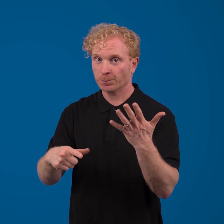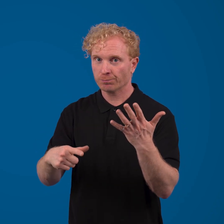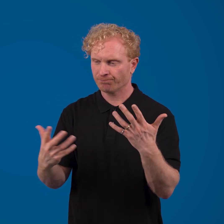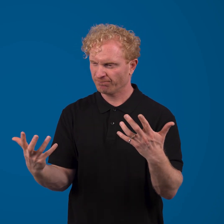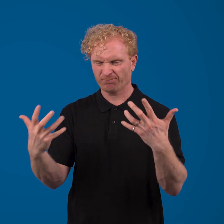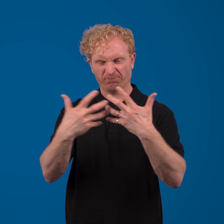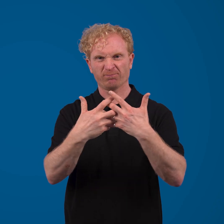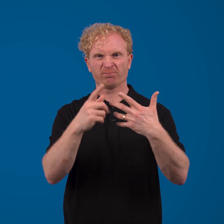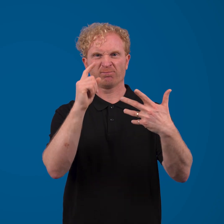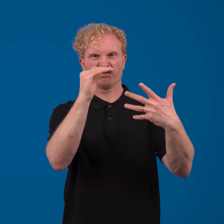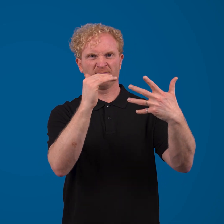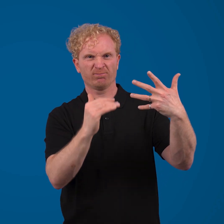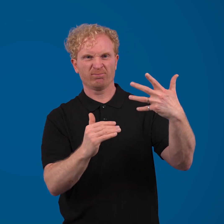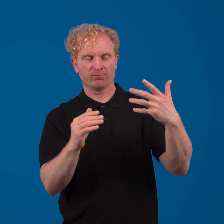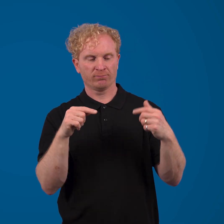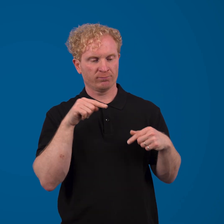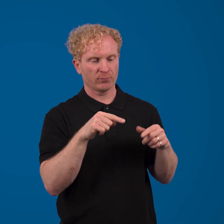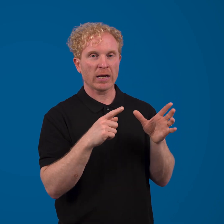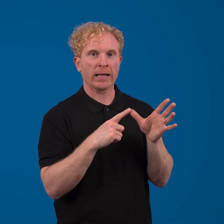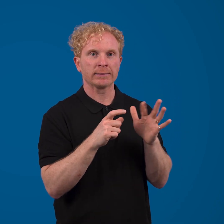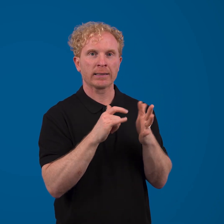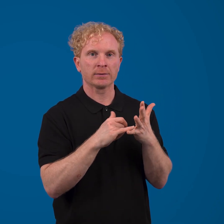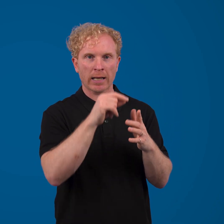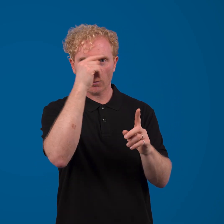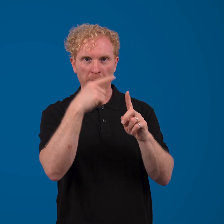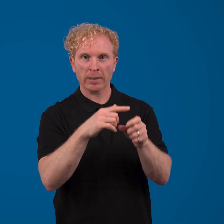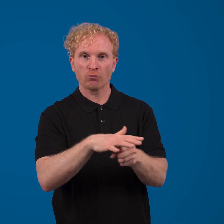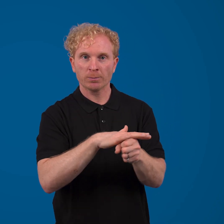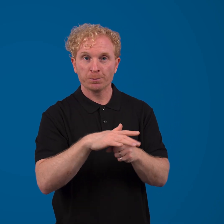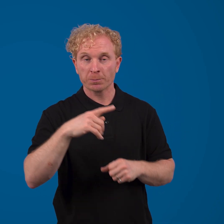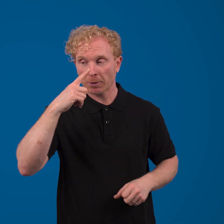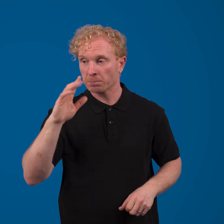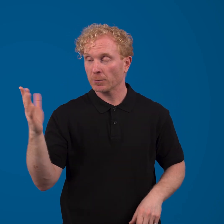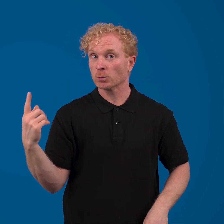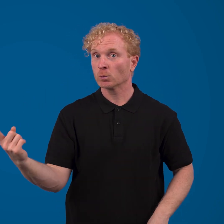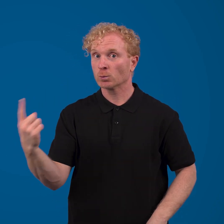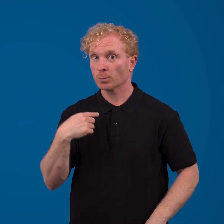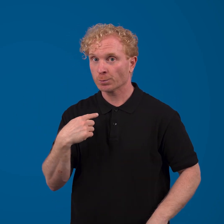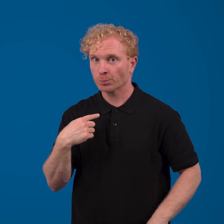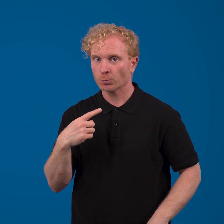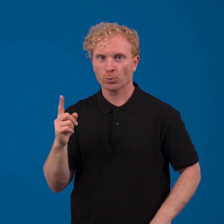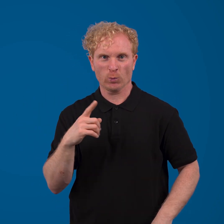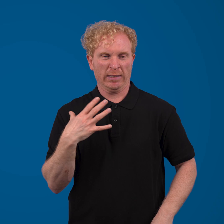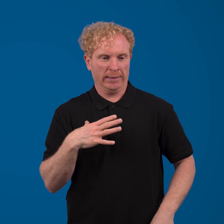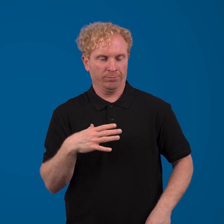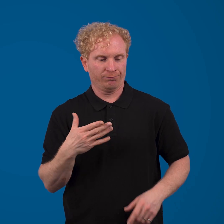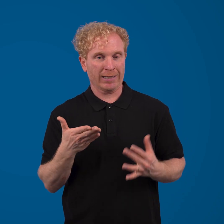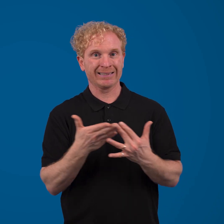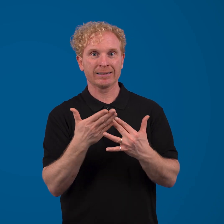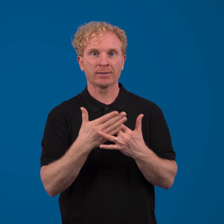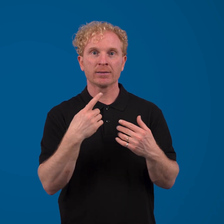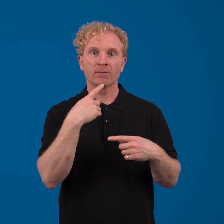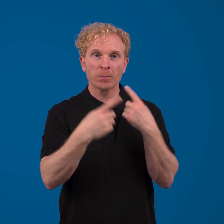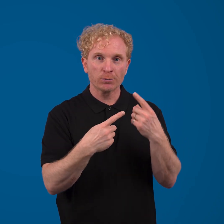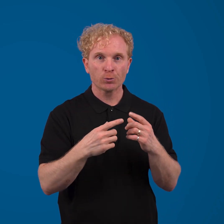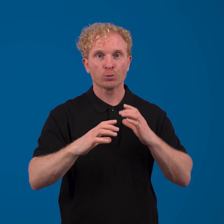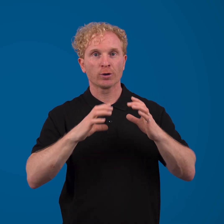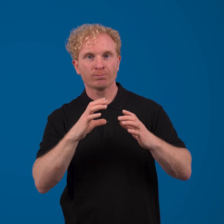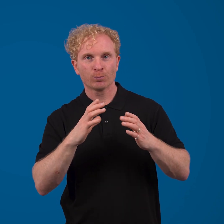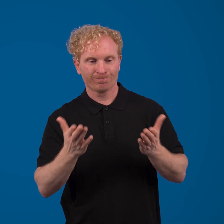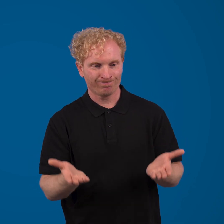Applicable to all ADS Outcome Areas, people told us about the need to have accessible information and communication;